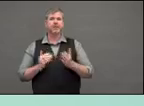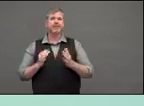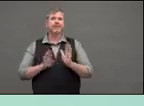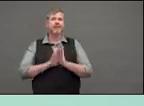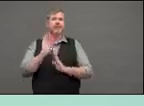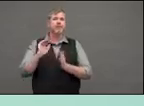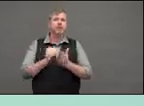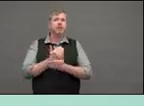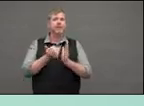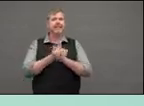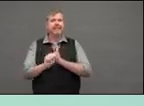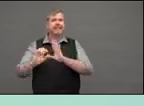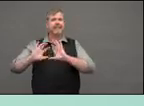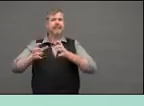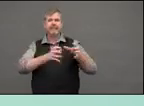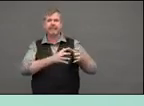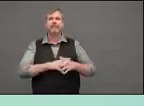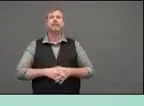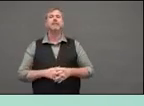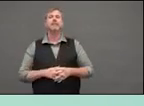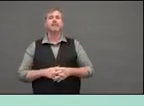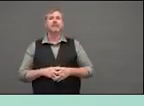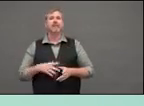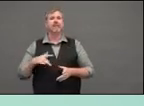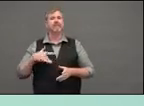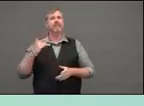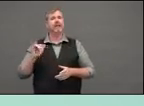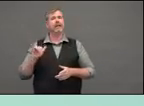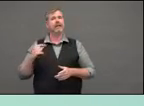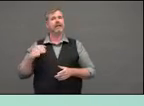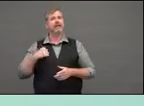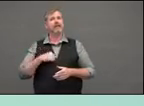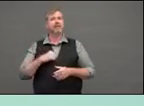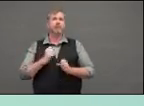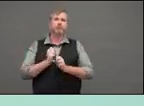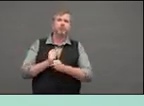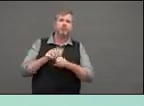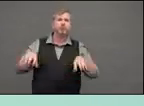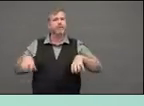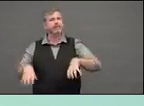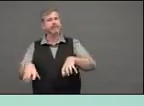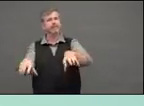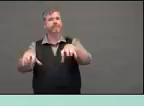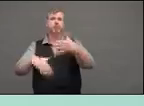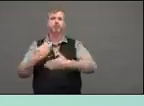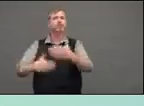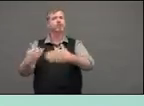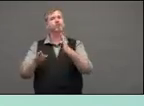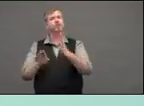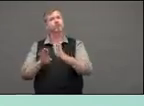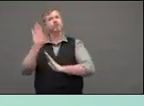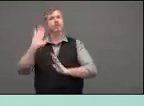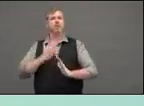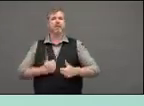we feel like we're being productive we're we feel like we're advancing in our careers although we're not at a job not at an